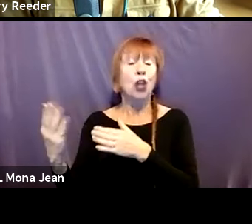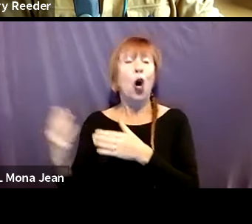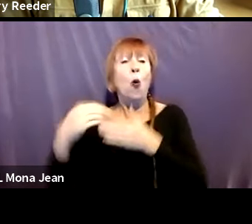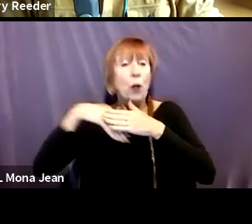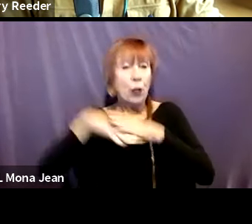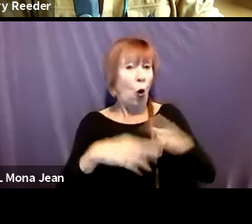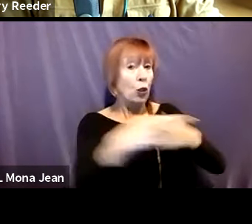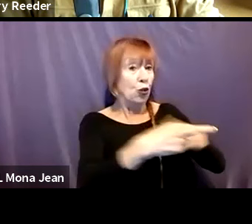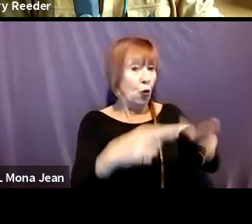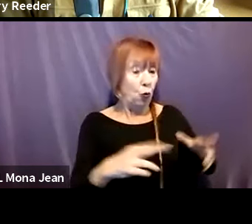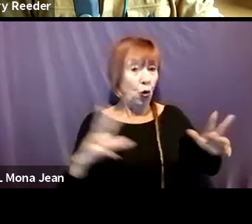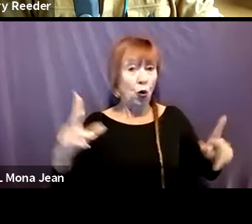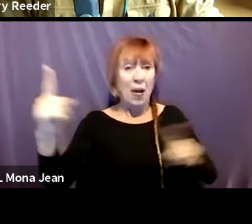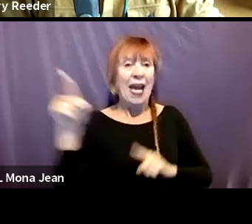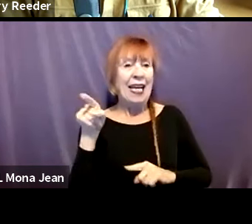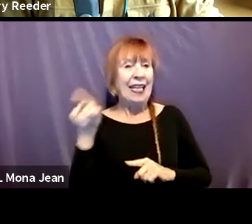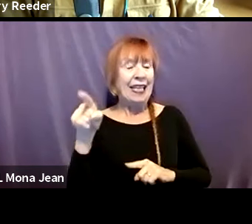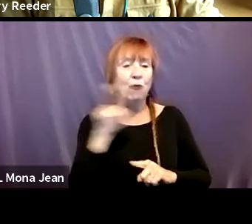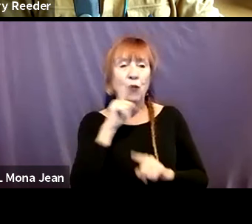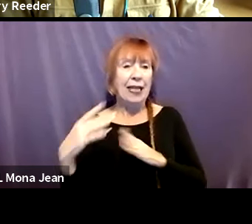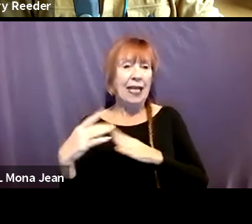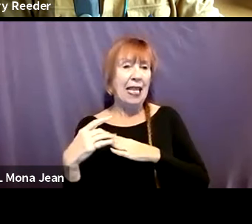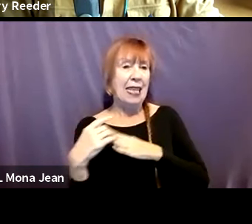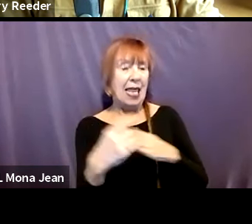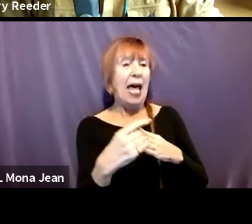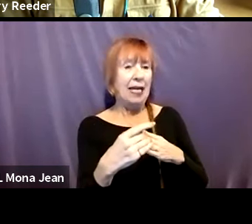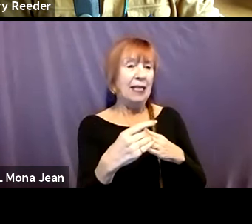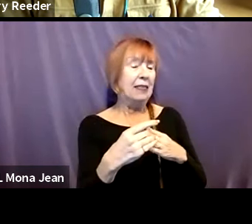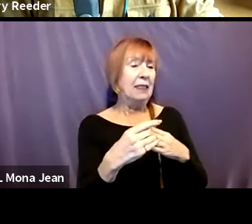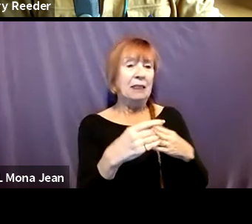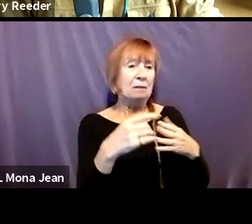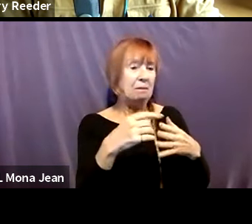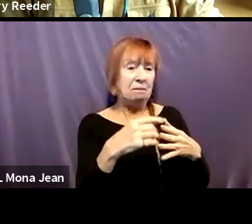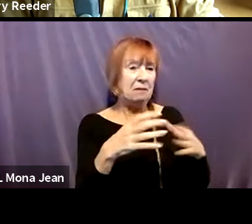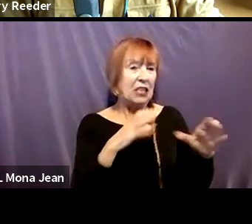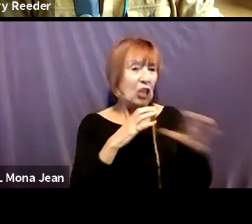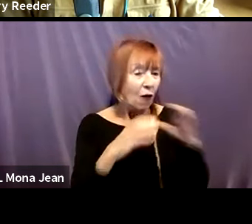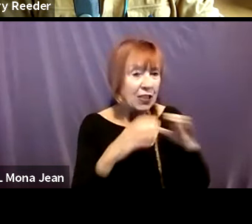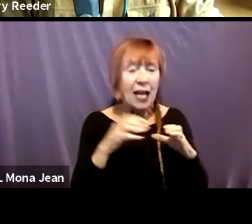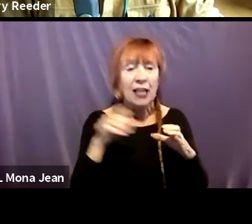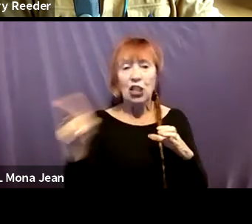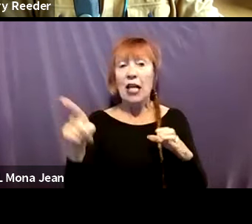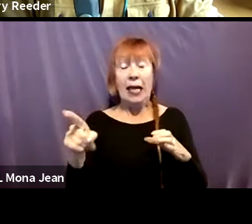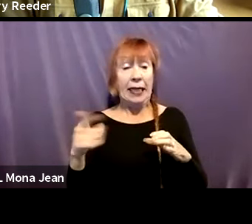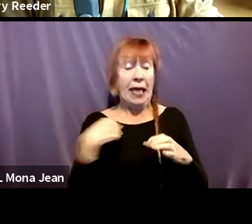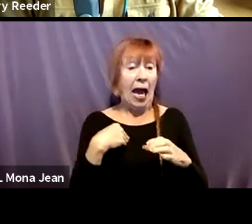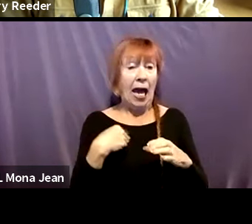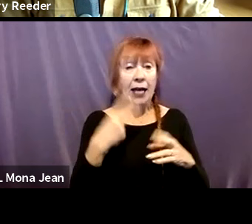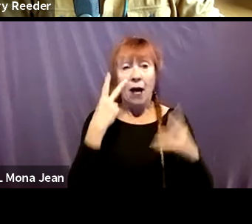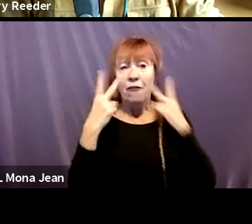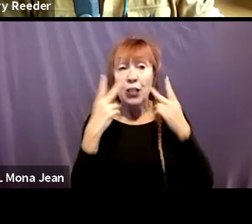he definitely, like, led things, you know? He prepared visual materials. He's also a director.